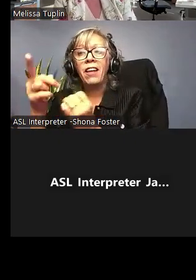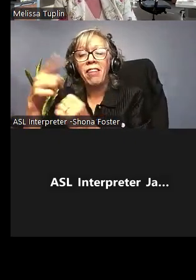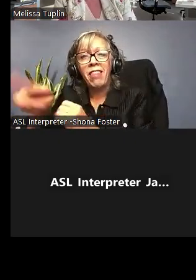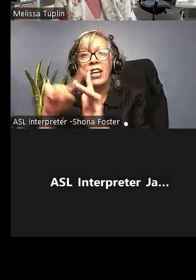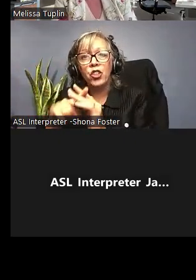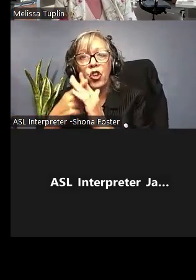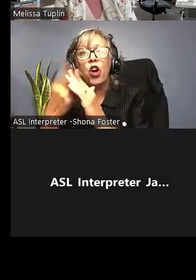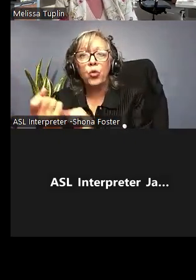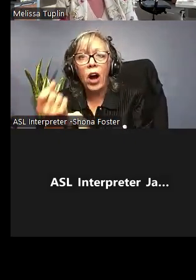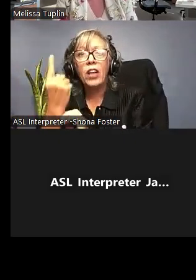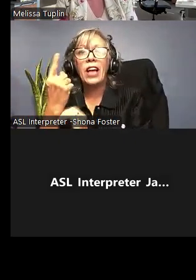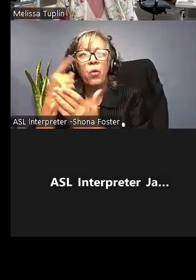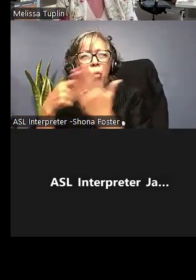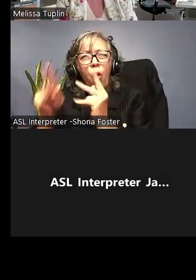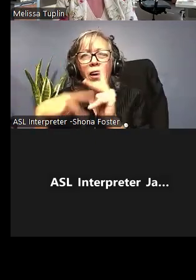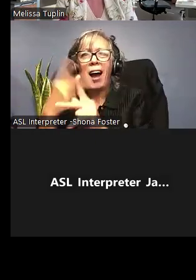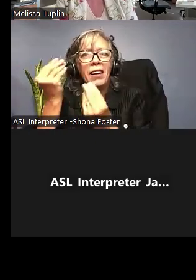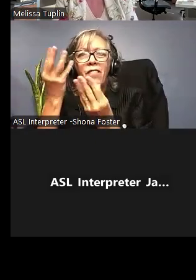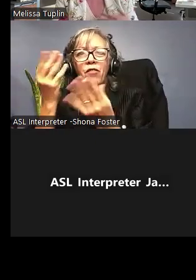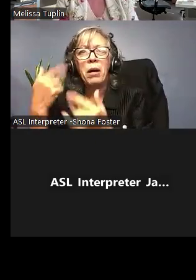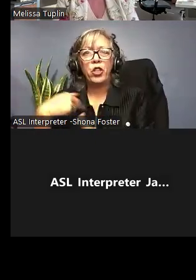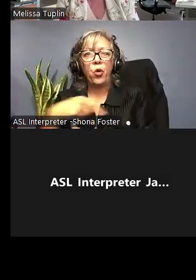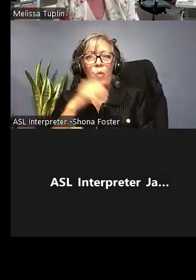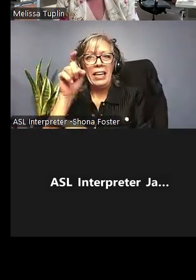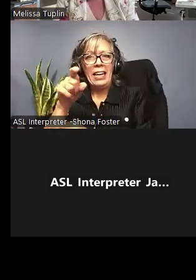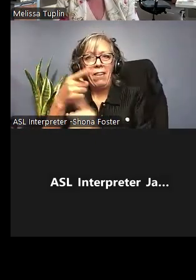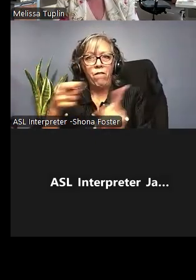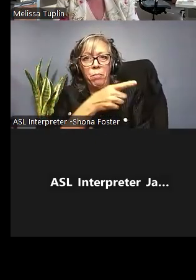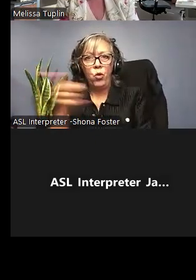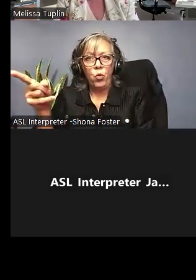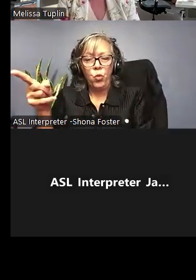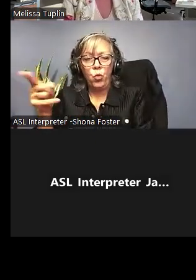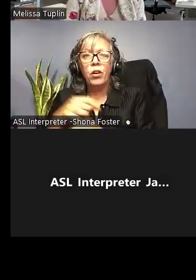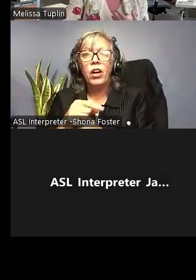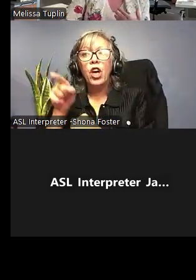types of information that we are looking for, to get to know our staff and our programs,